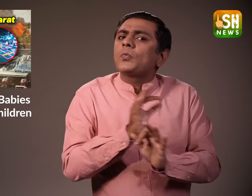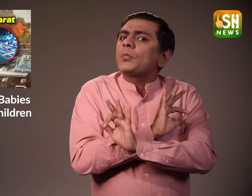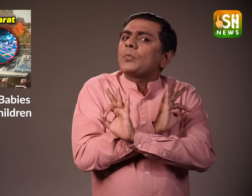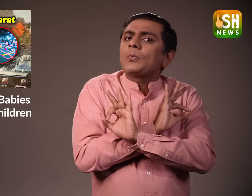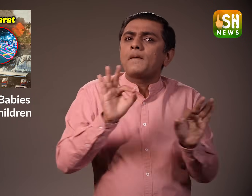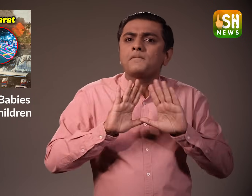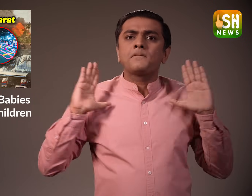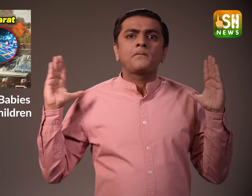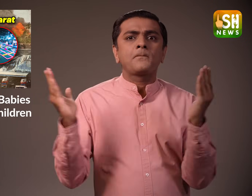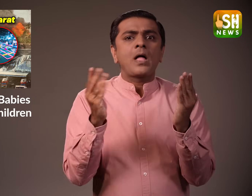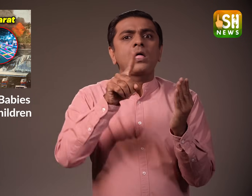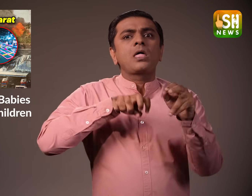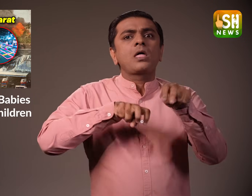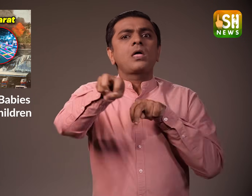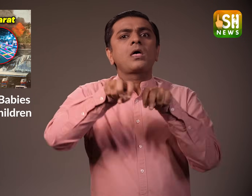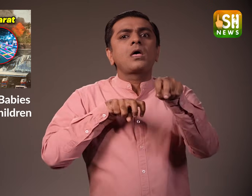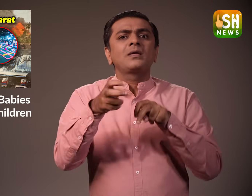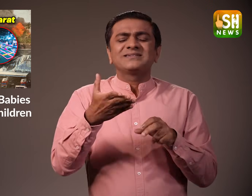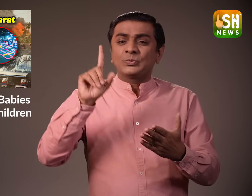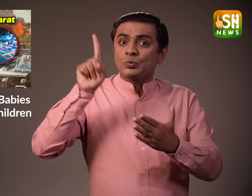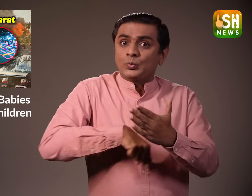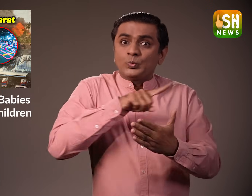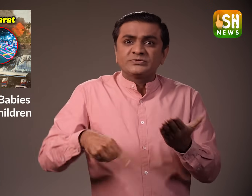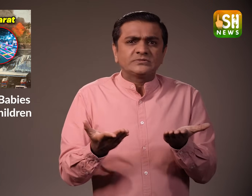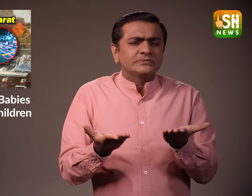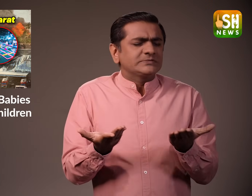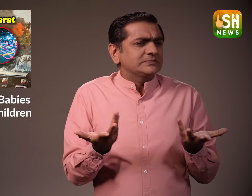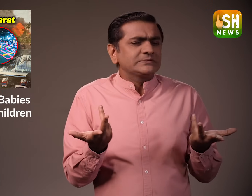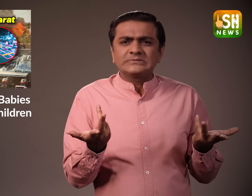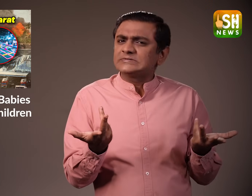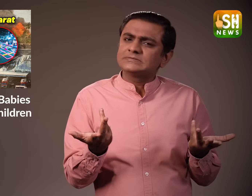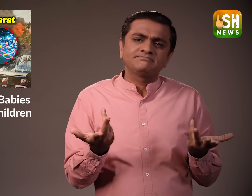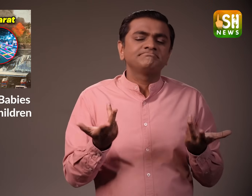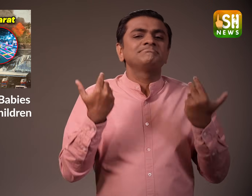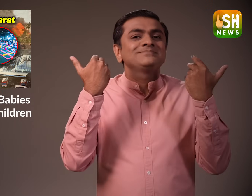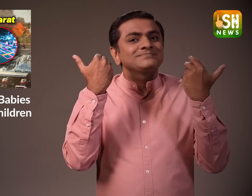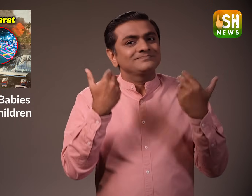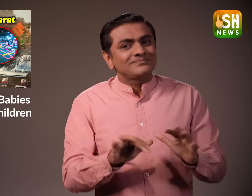There was only one entry and exit.